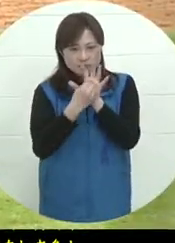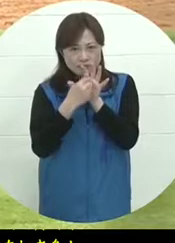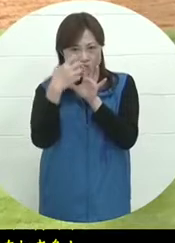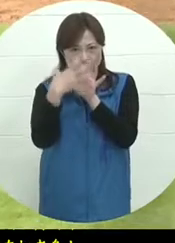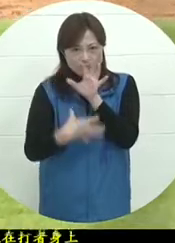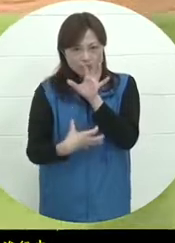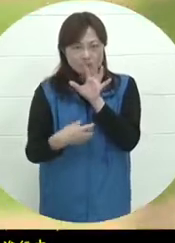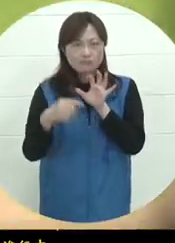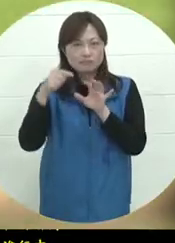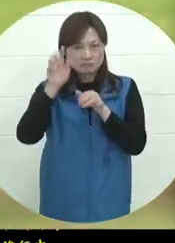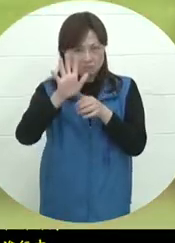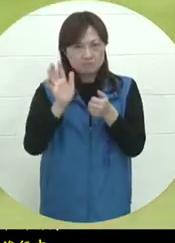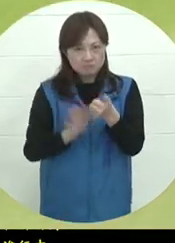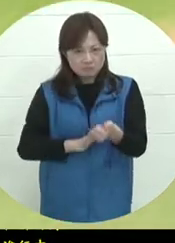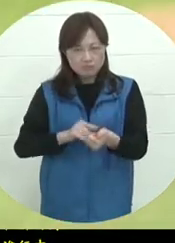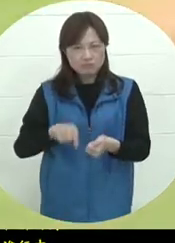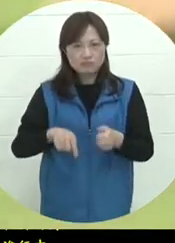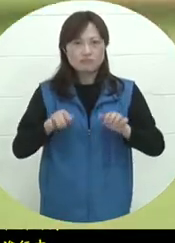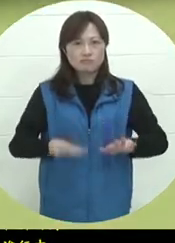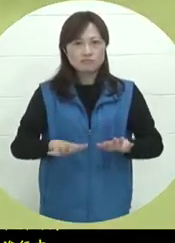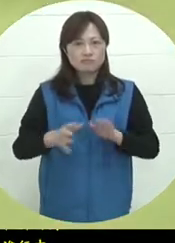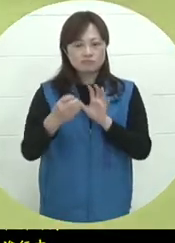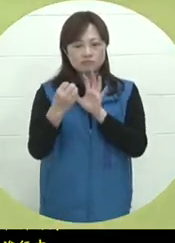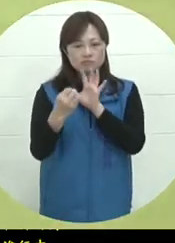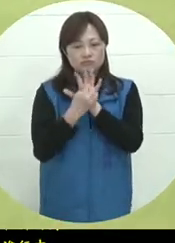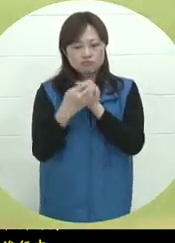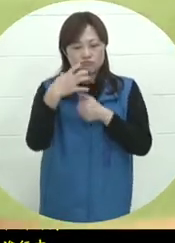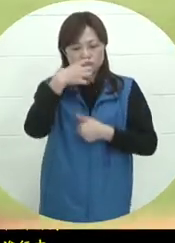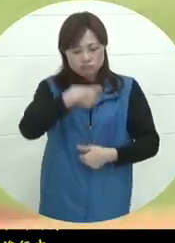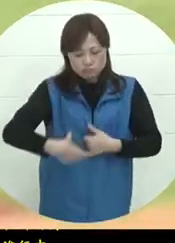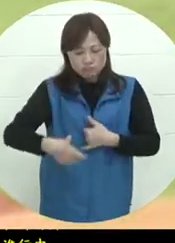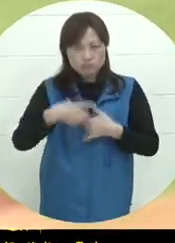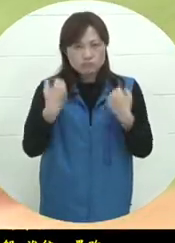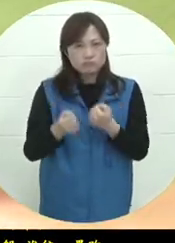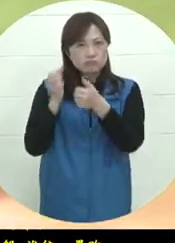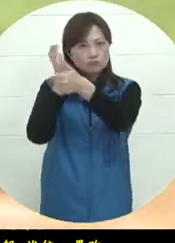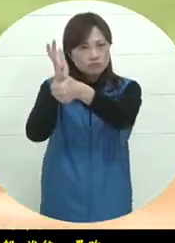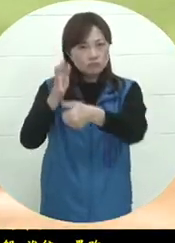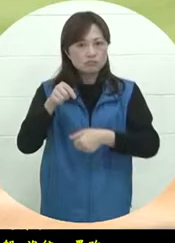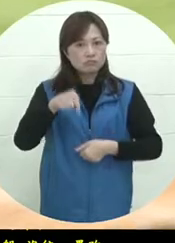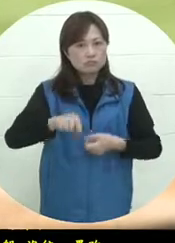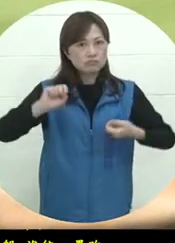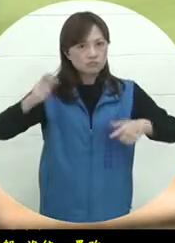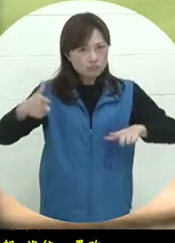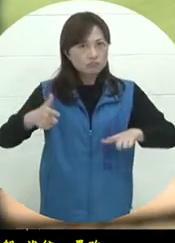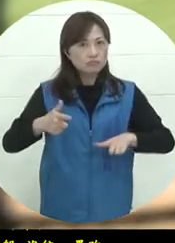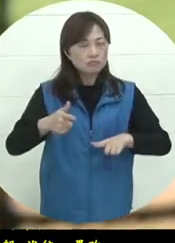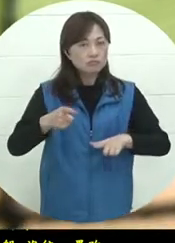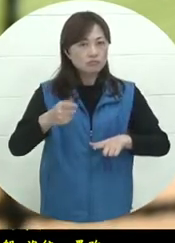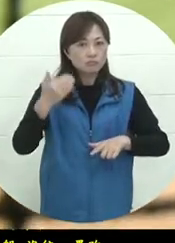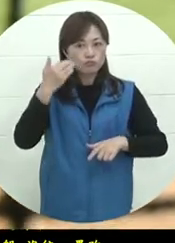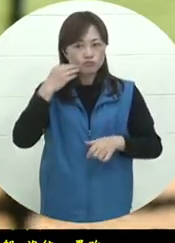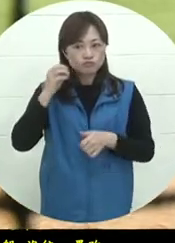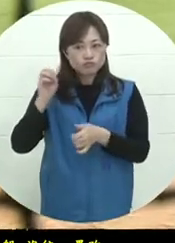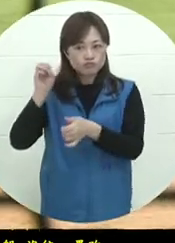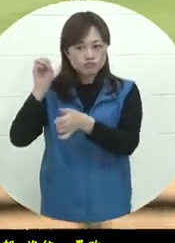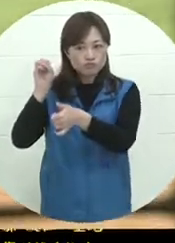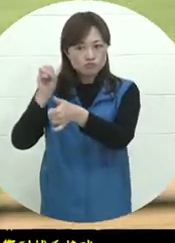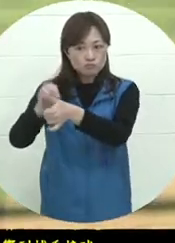so the catcher, now the catcher is asking, because there is a difference. If the ball